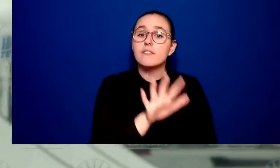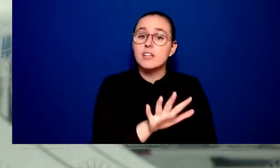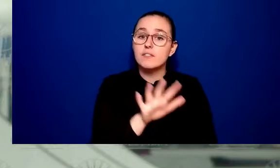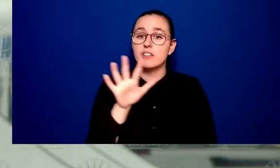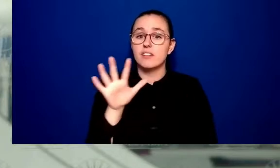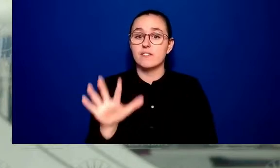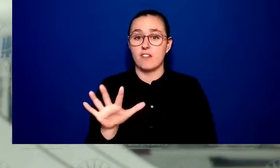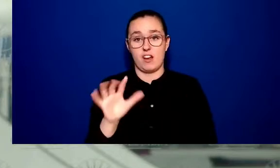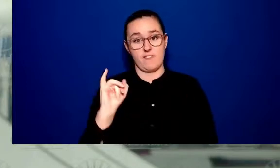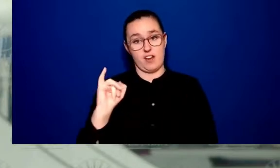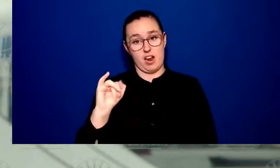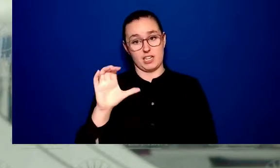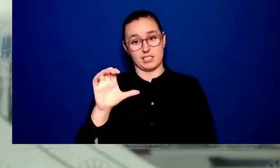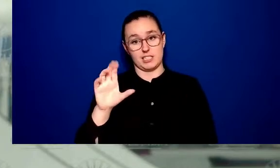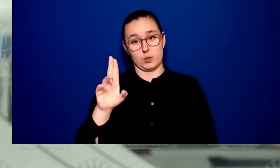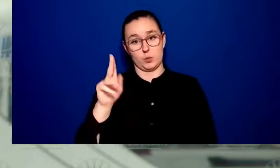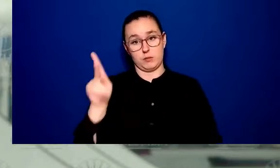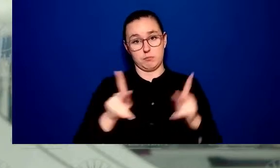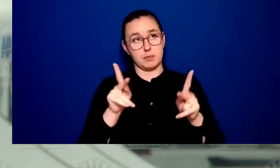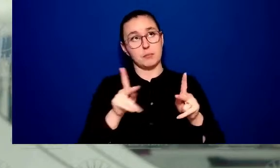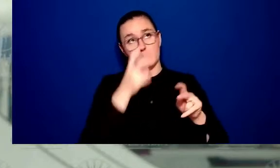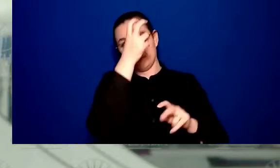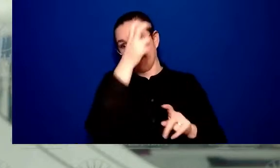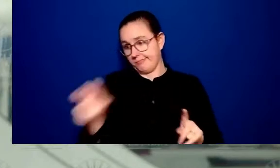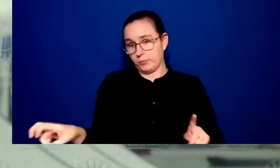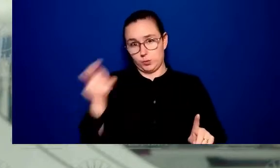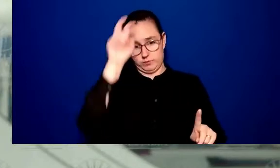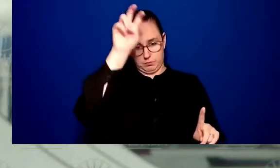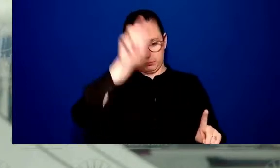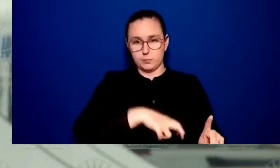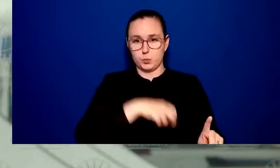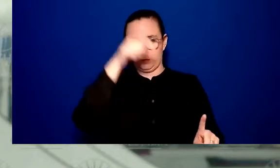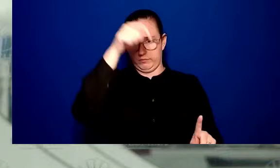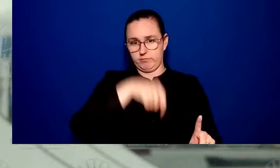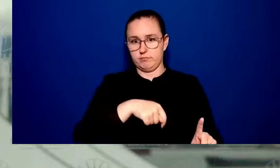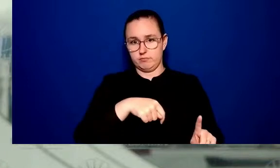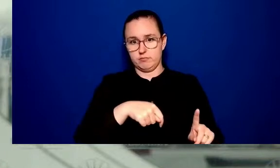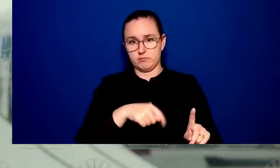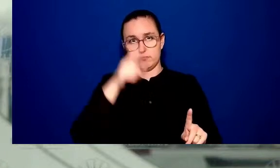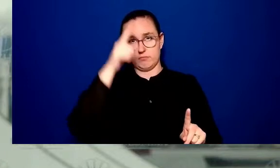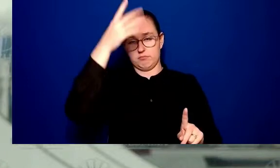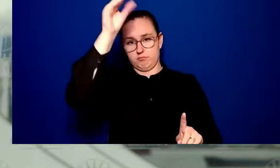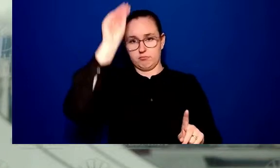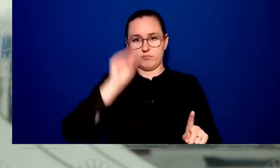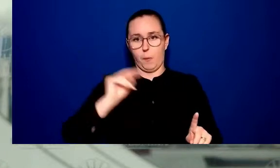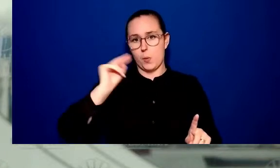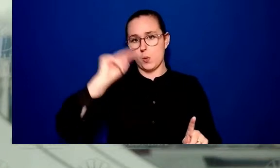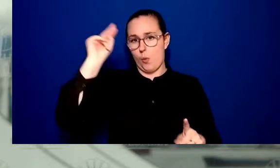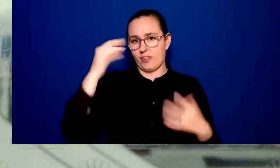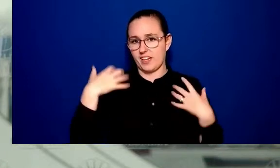been transferred from northern Health. Two hospitals on Vancouver Island in the Fraser